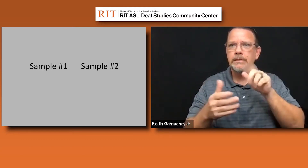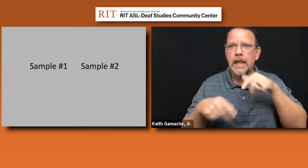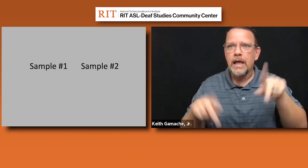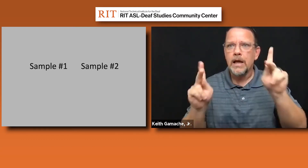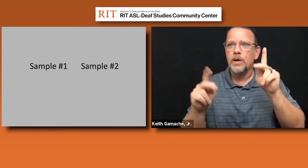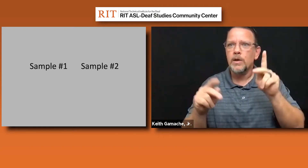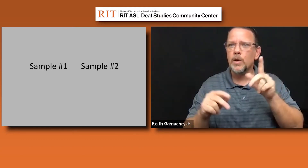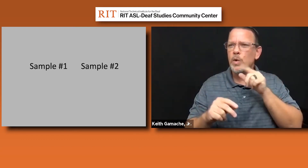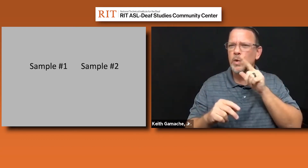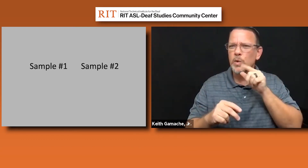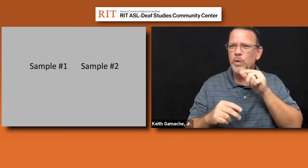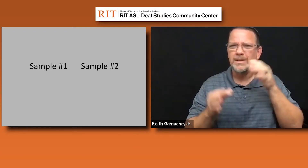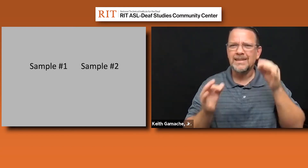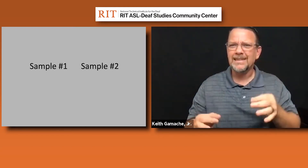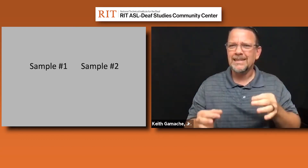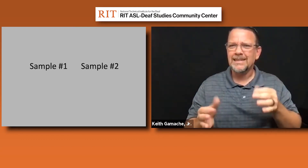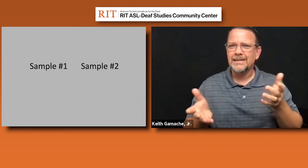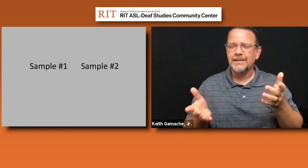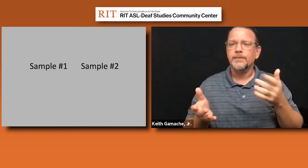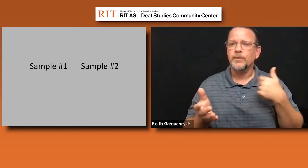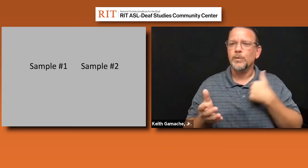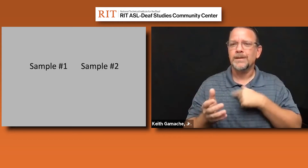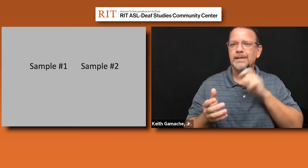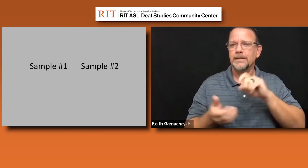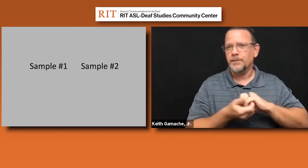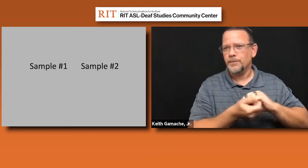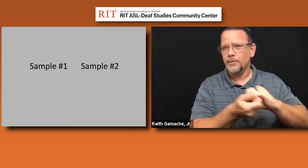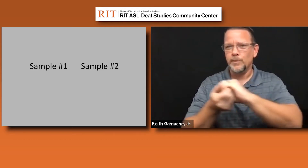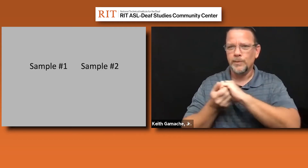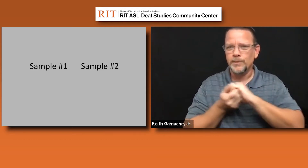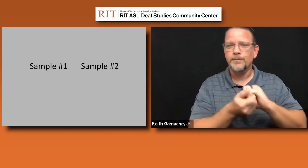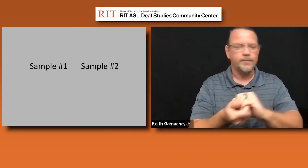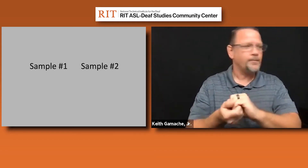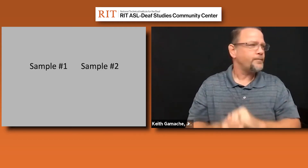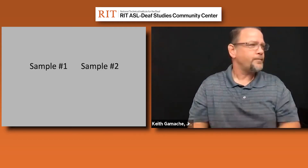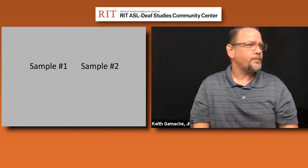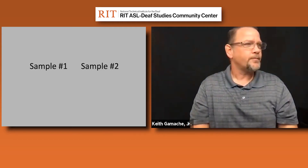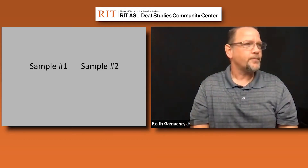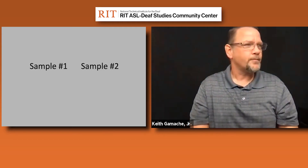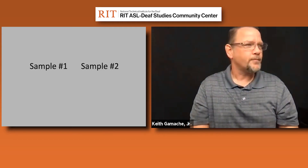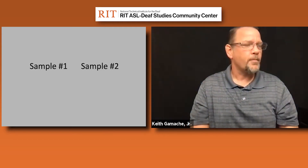where does this rule about the language come from, and we need to work together collaboratively,